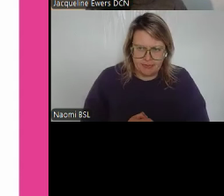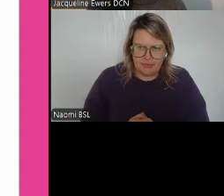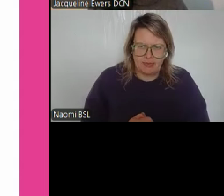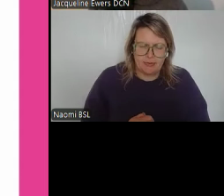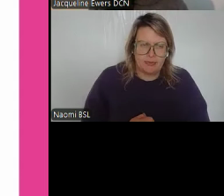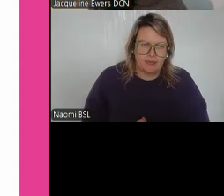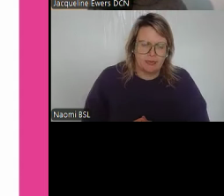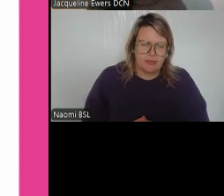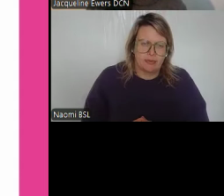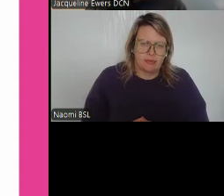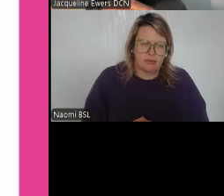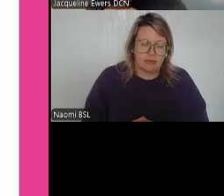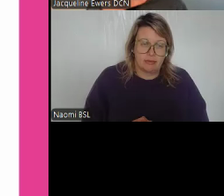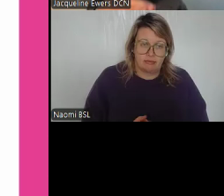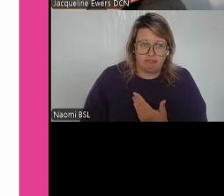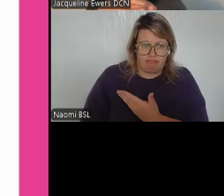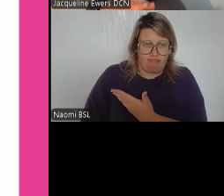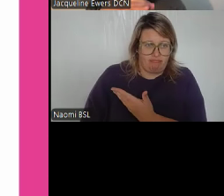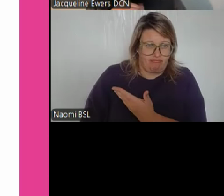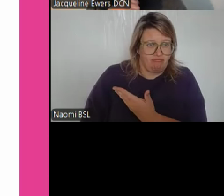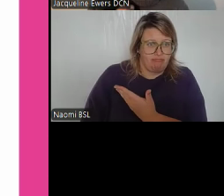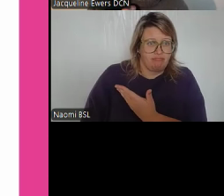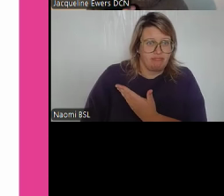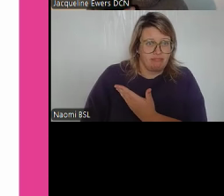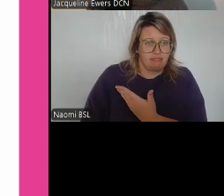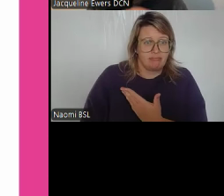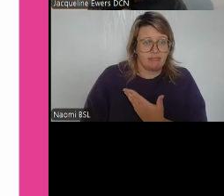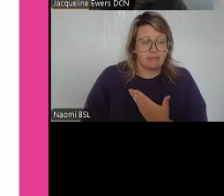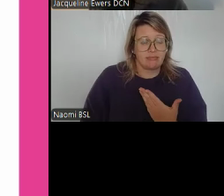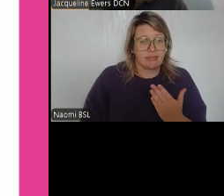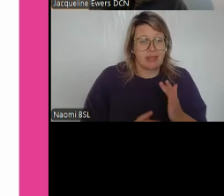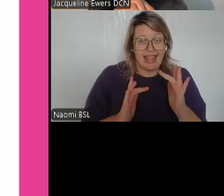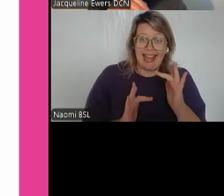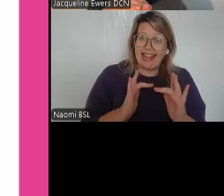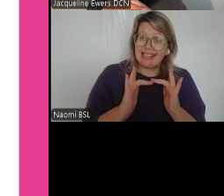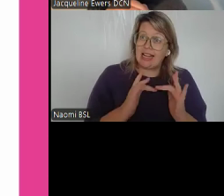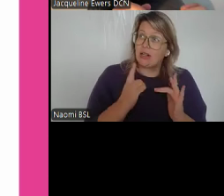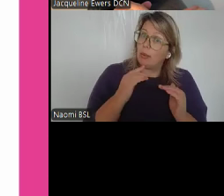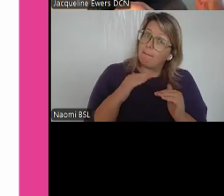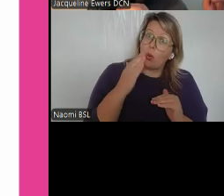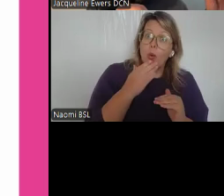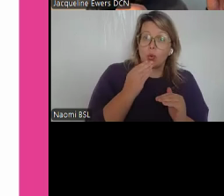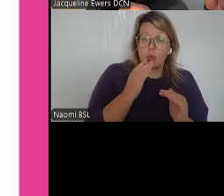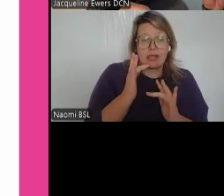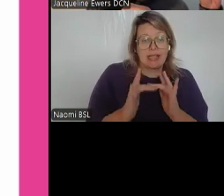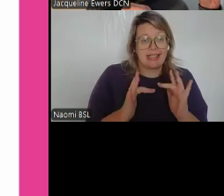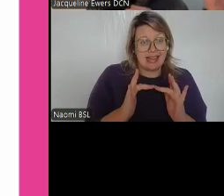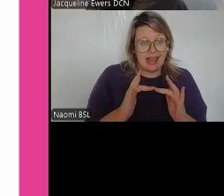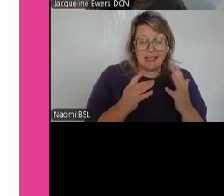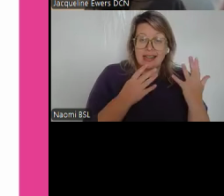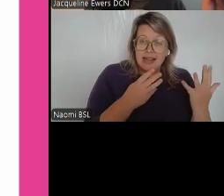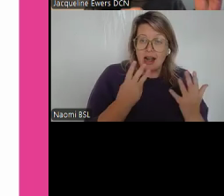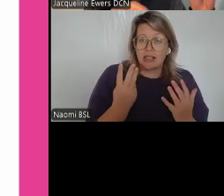We can see that obviously, 93.6% of internet users